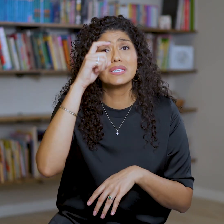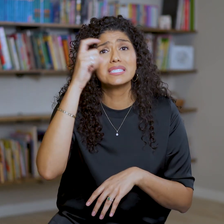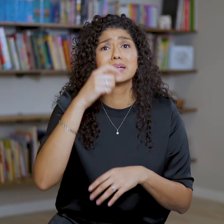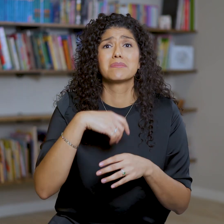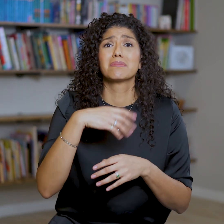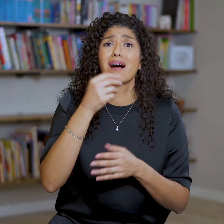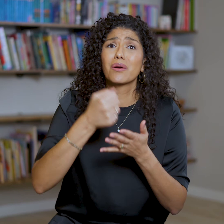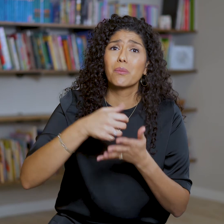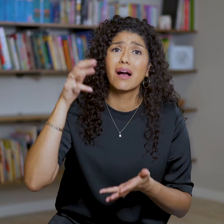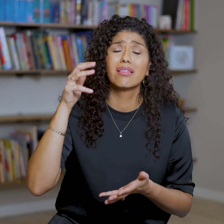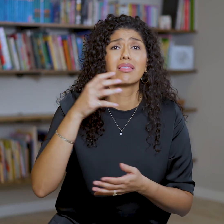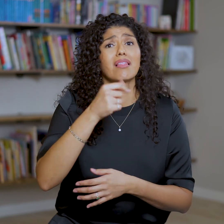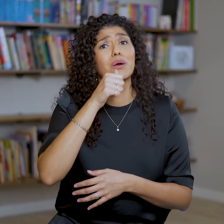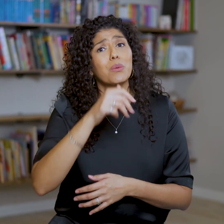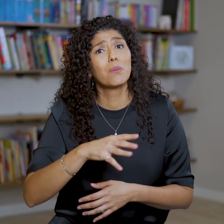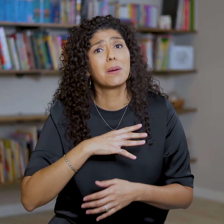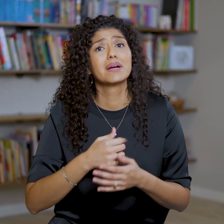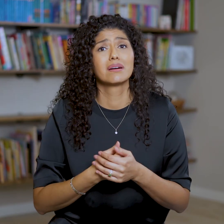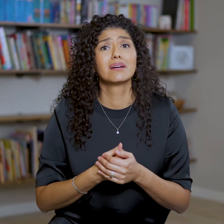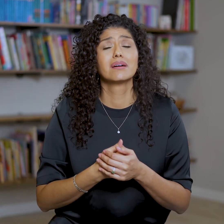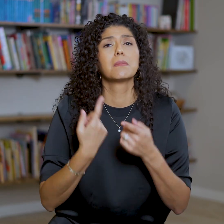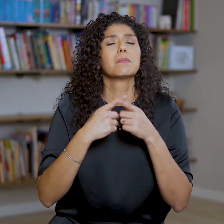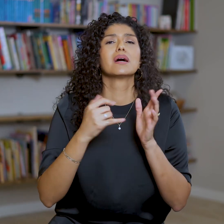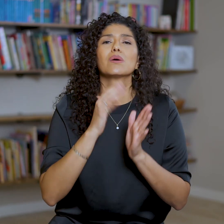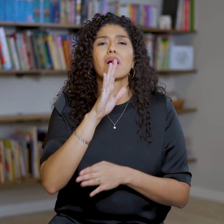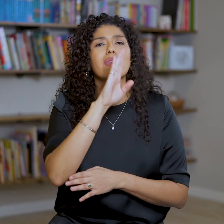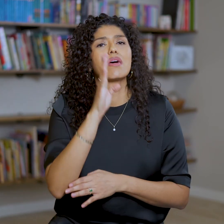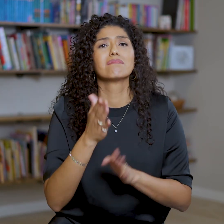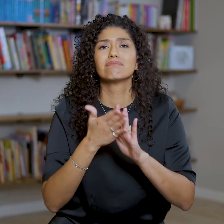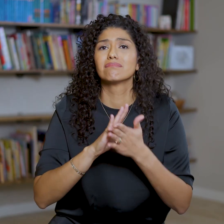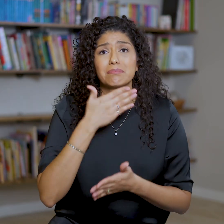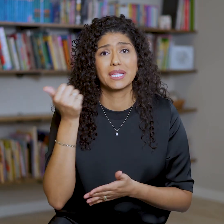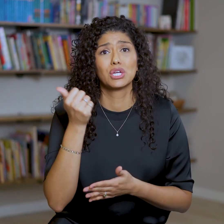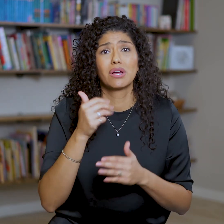wisdom and wealth and women—but it will never get better